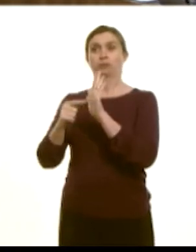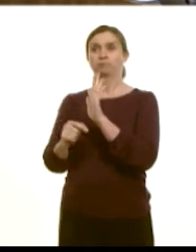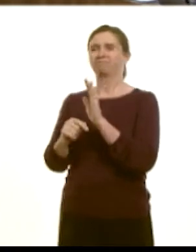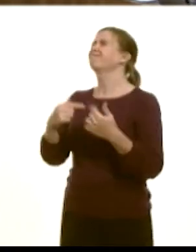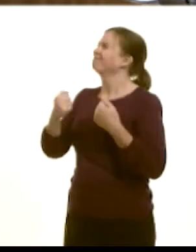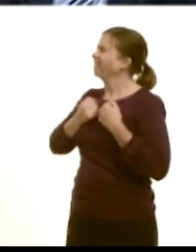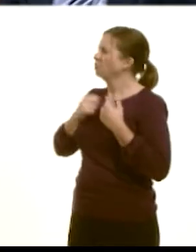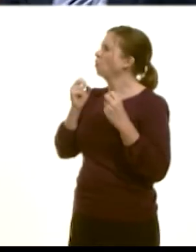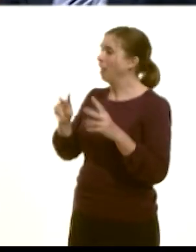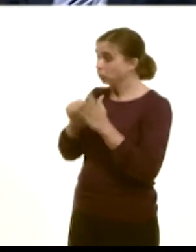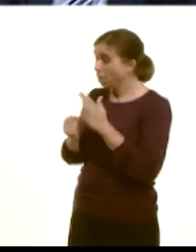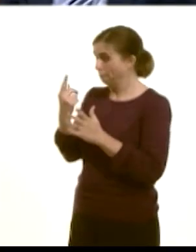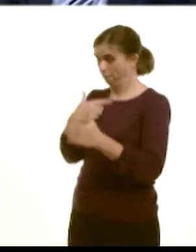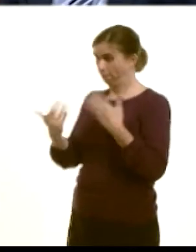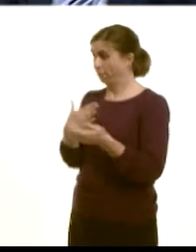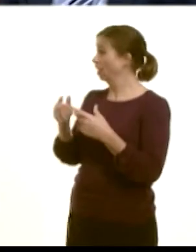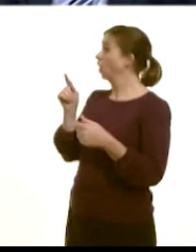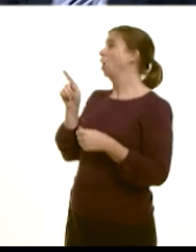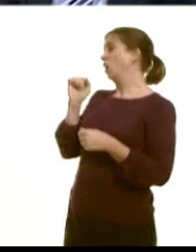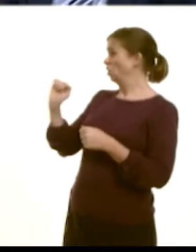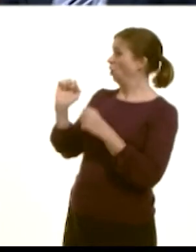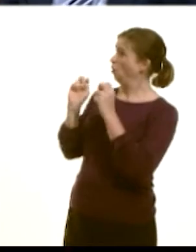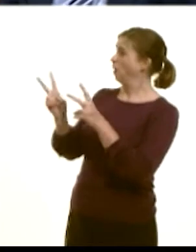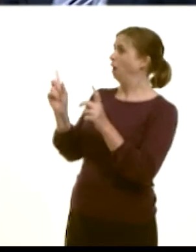we deal with it; he sits back and wants an inquiry, and to do absolutely nothing about